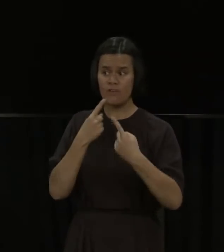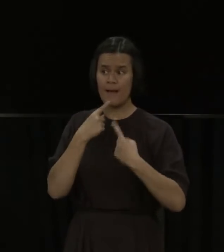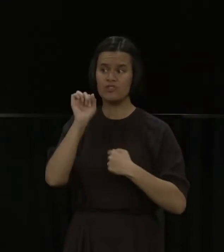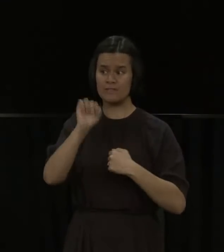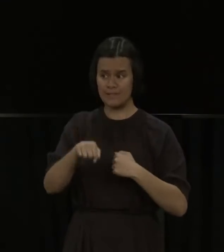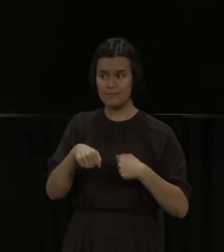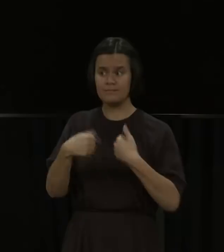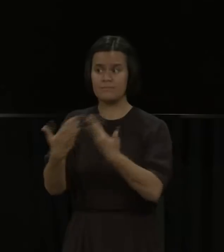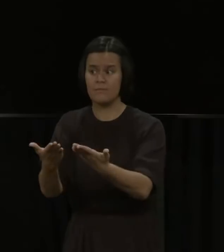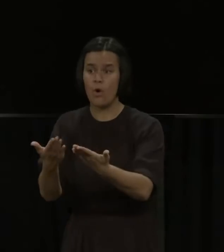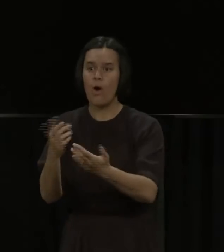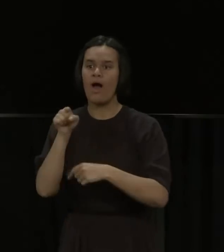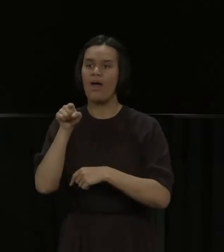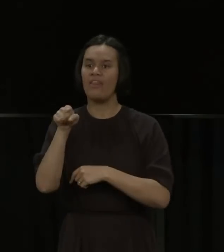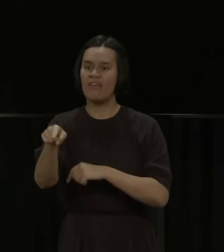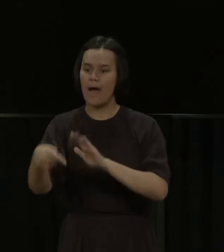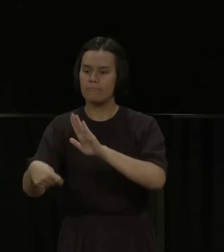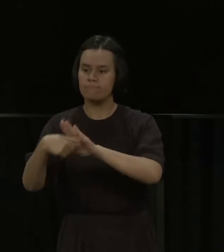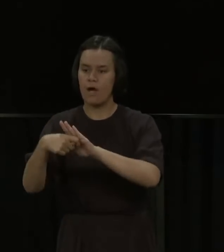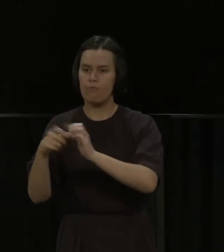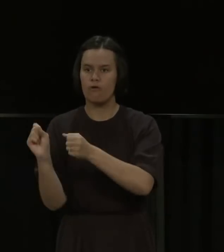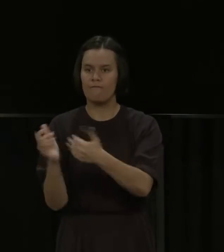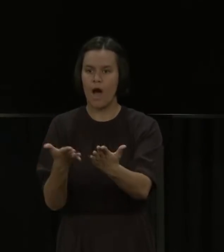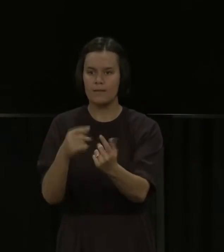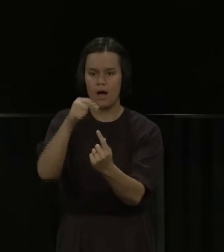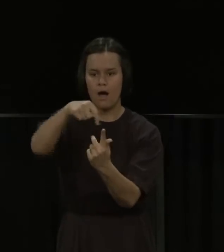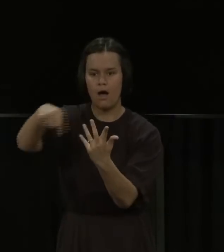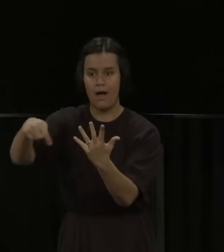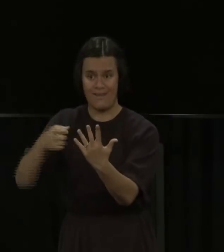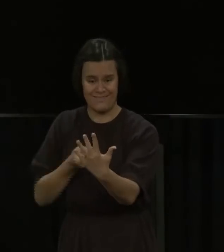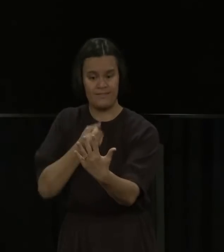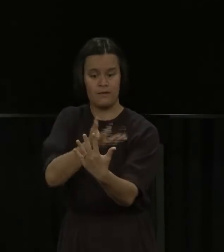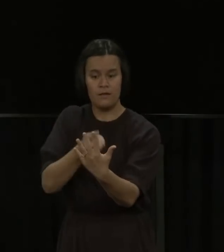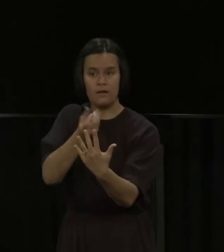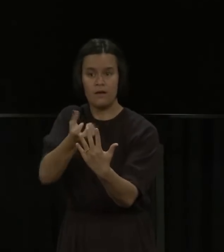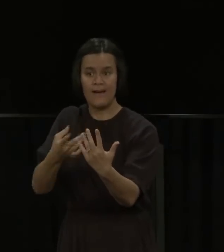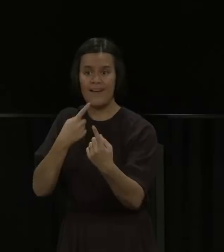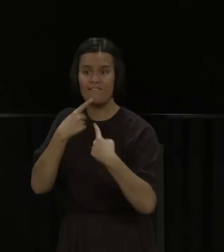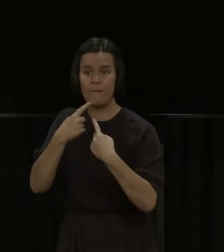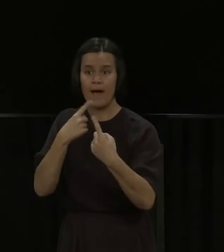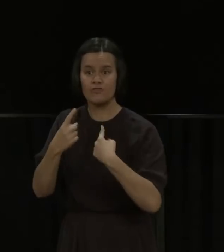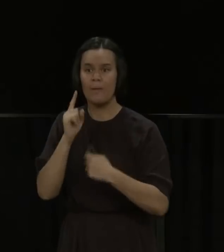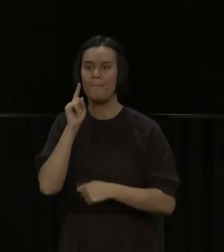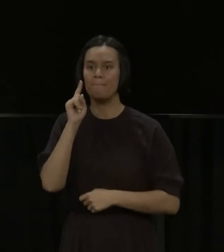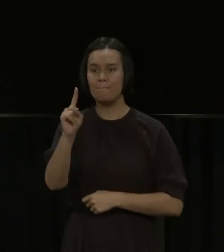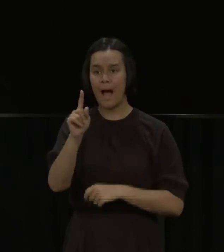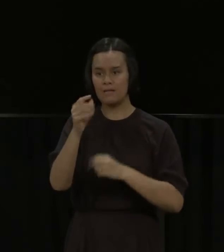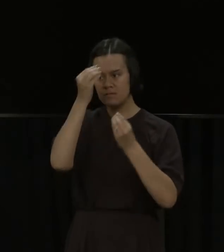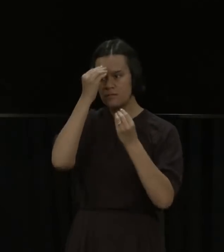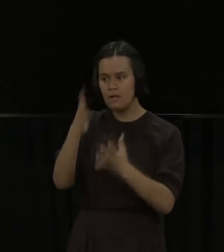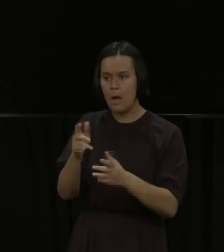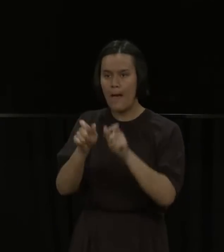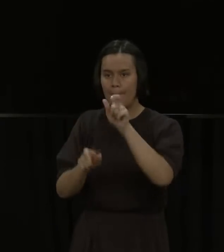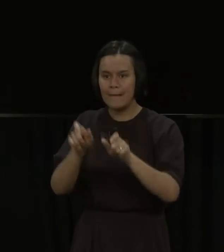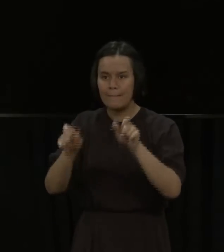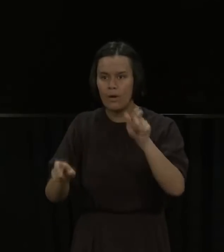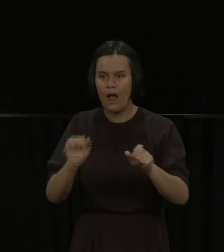I can say we have been sharing data with the Whanau Ora